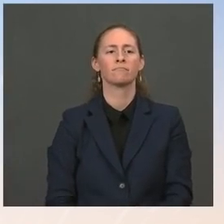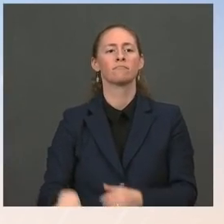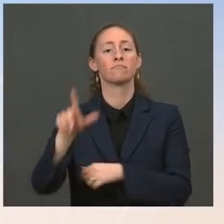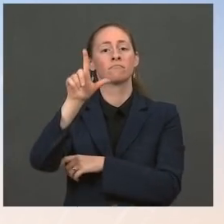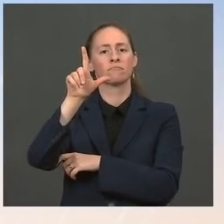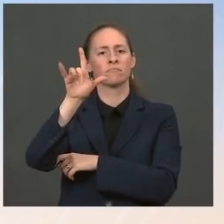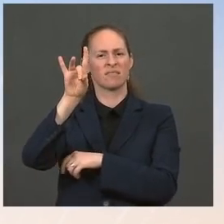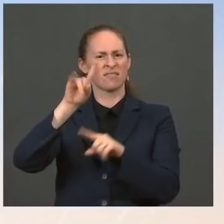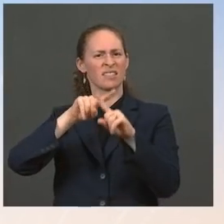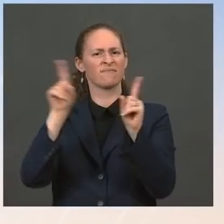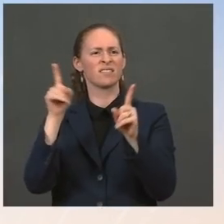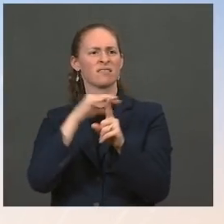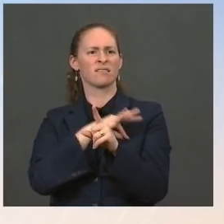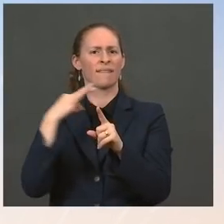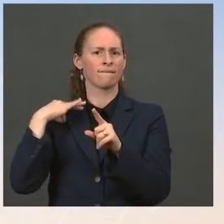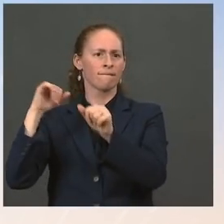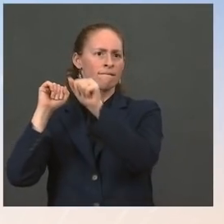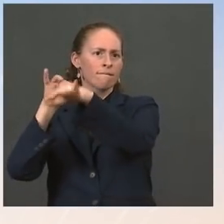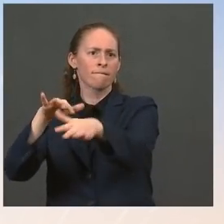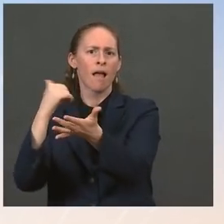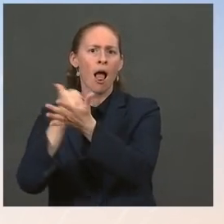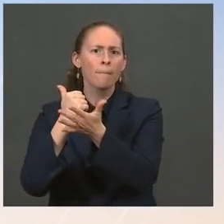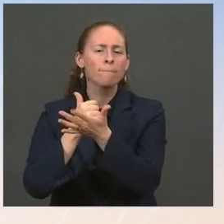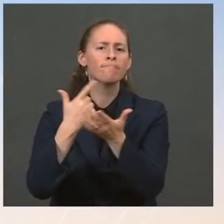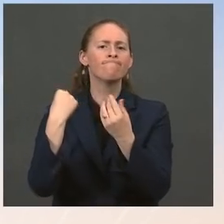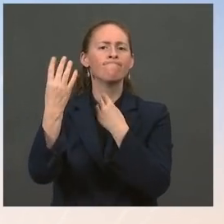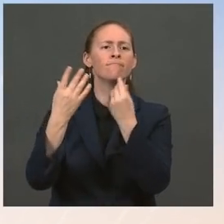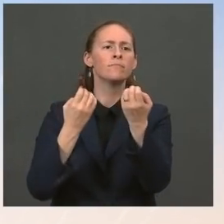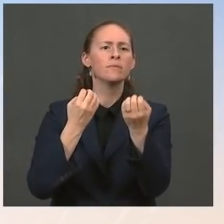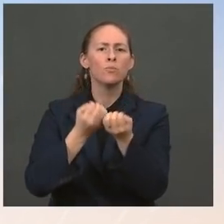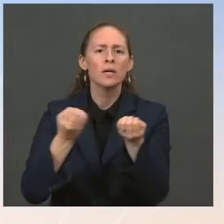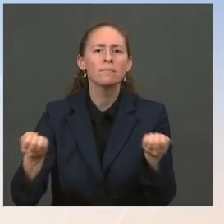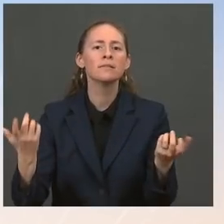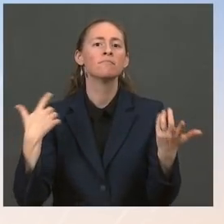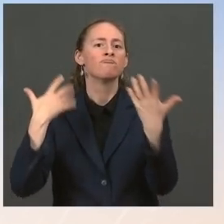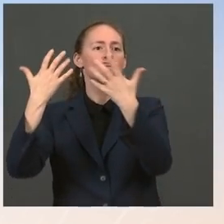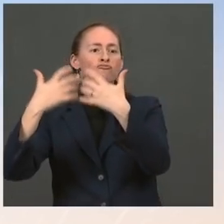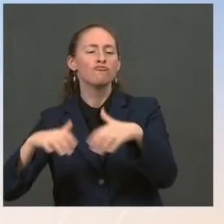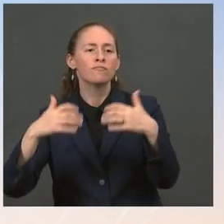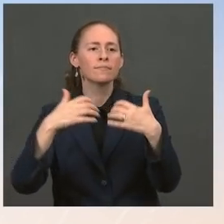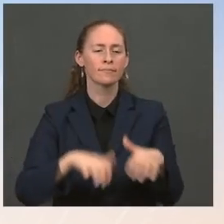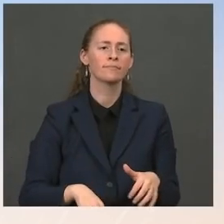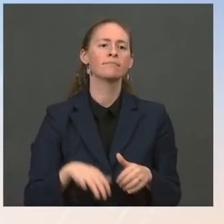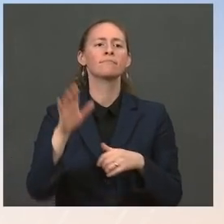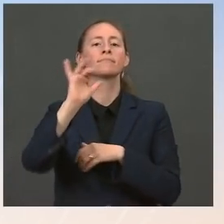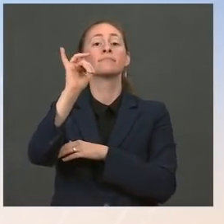are on -- have -- on the way have been deployed. As we said earlier this week, the Department of Transportation's Pipeline